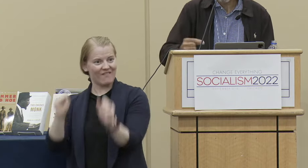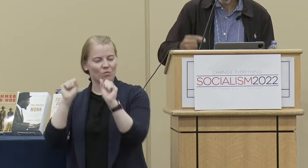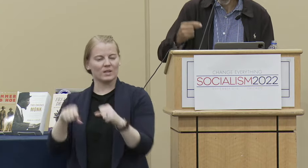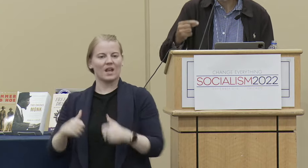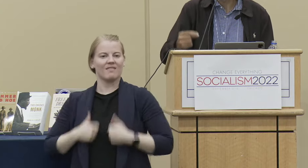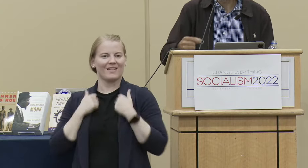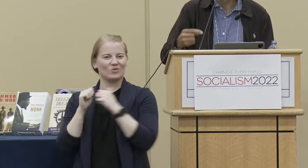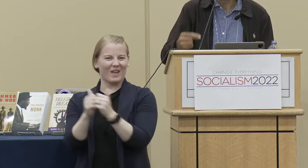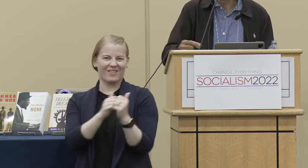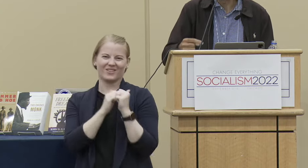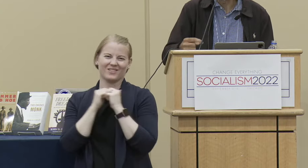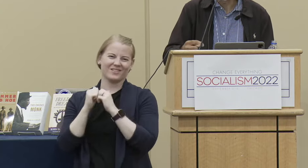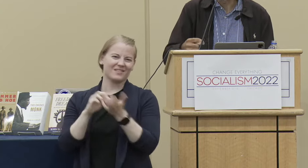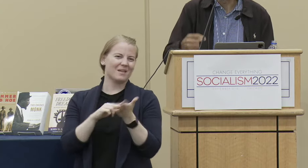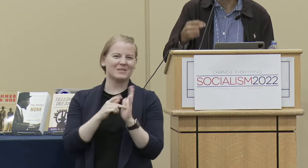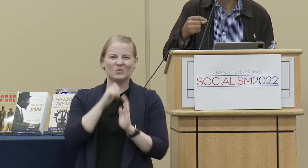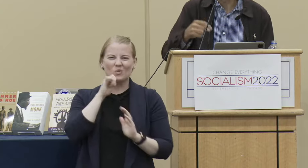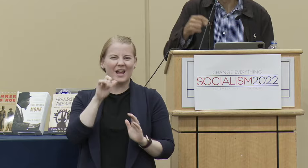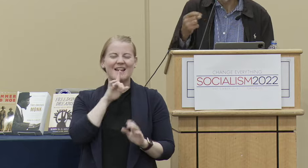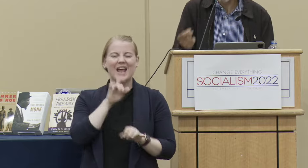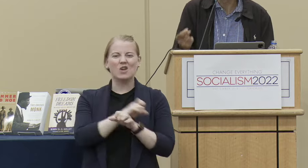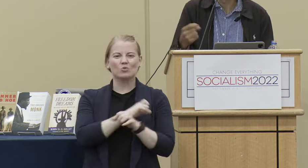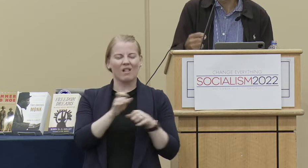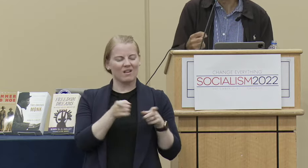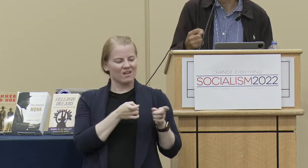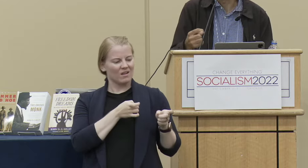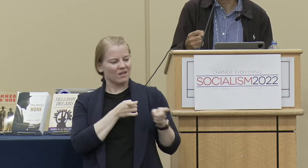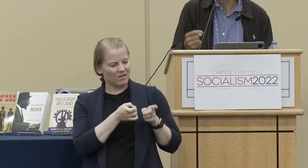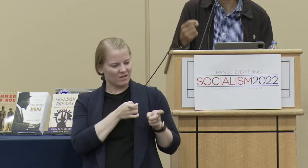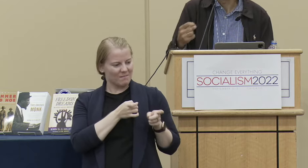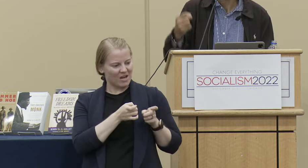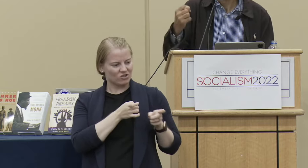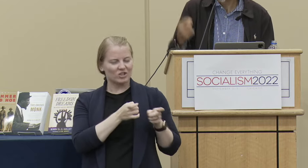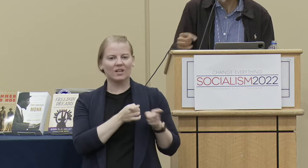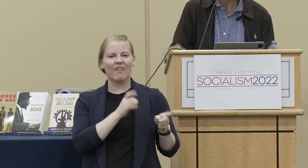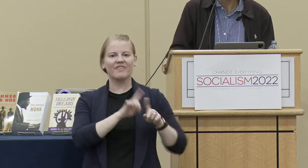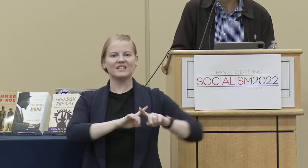then we'll all be able to live together. Then we don't